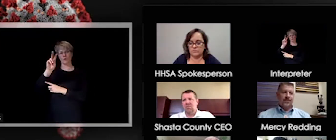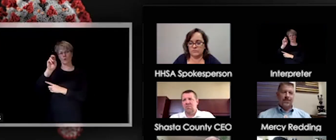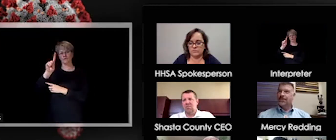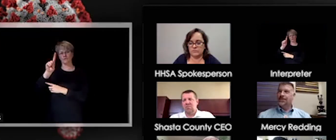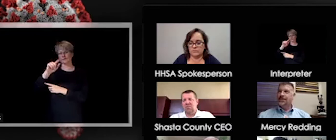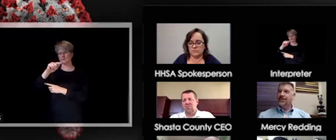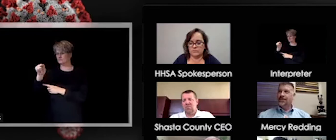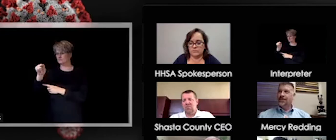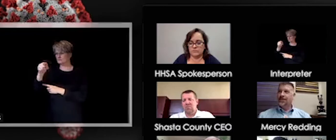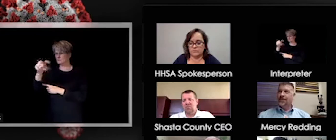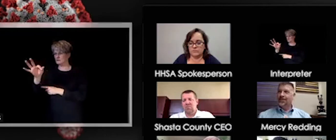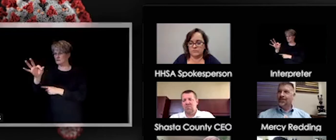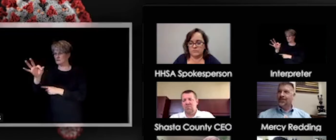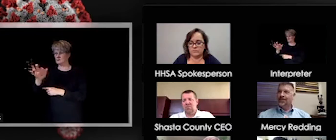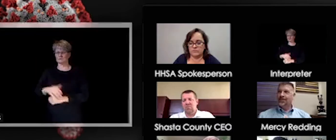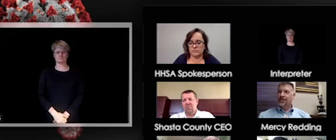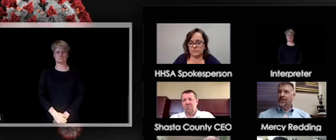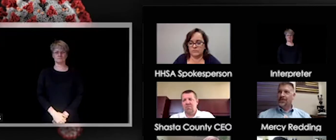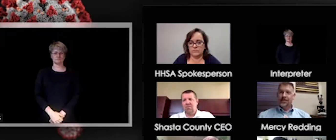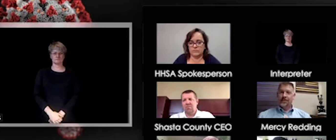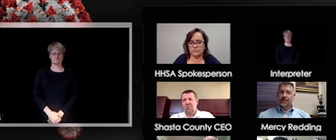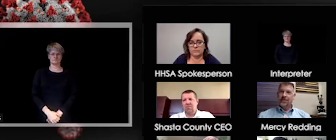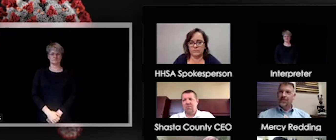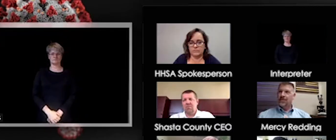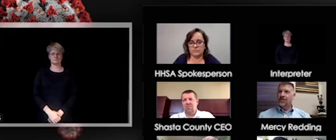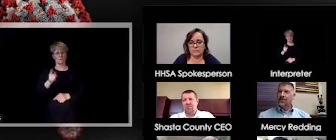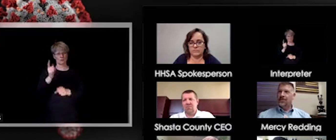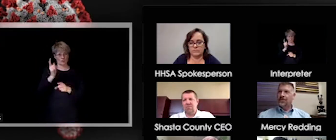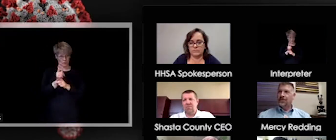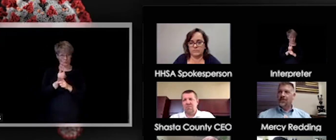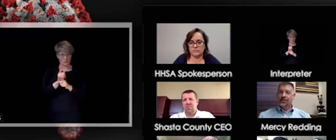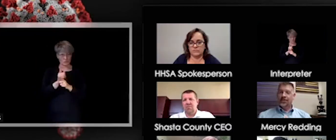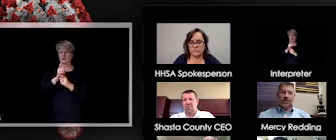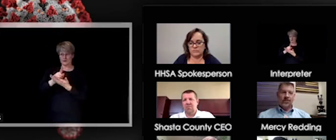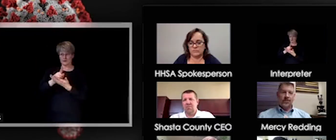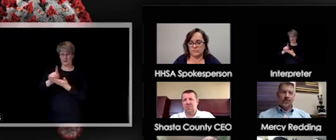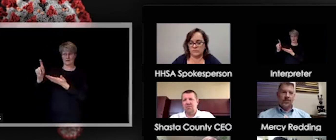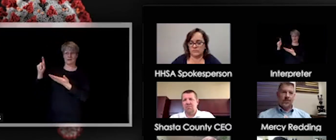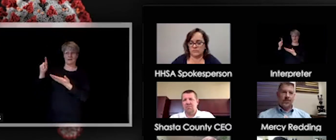Until a week ago, there were no gatherings allowed under the governor’s order. Not